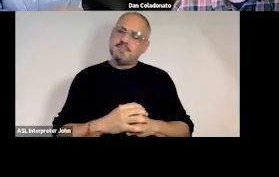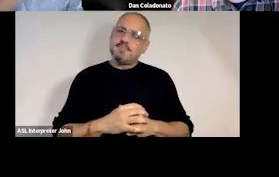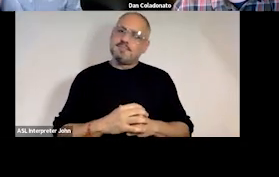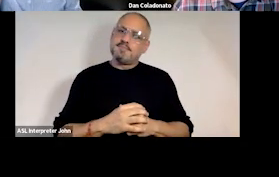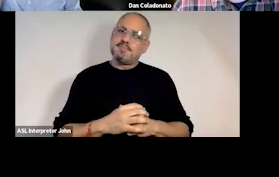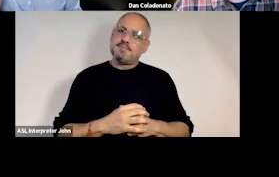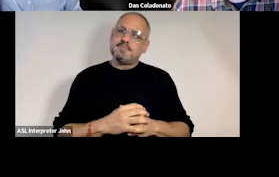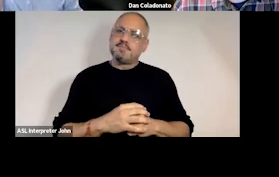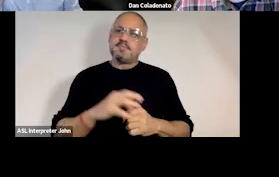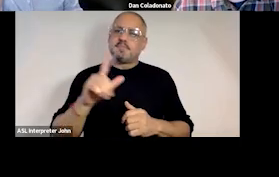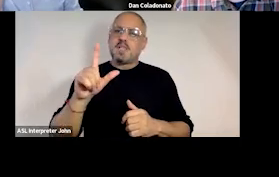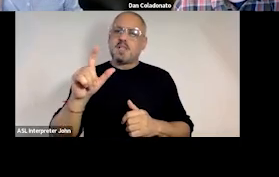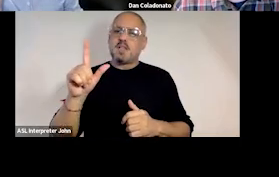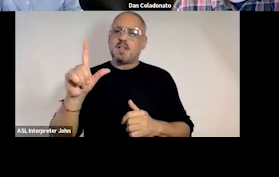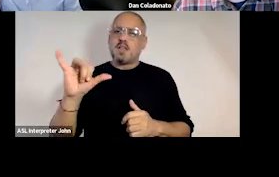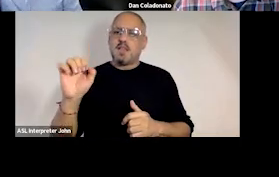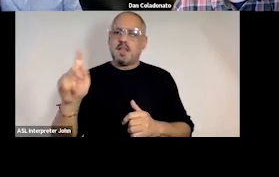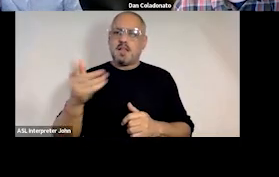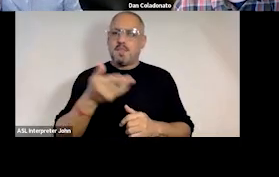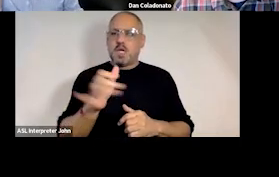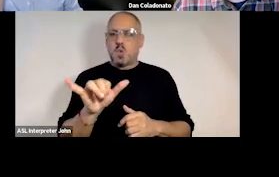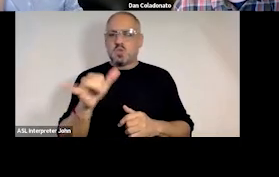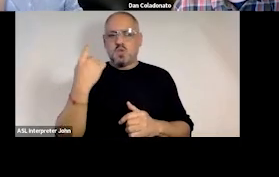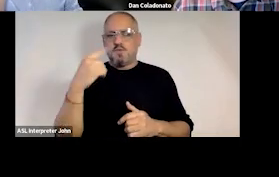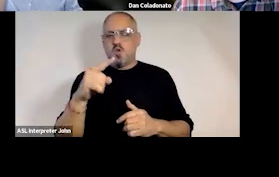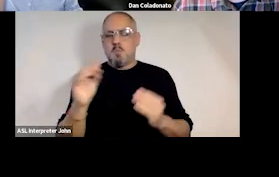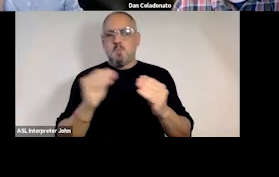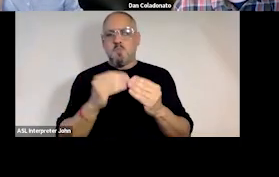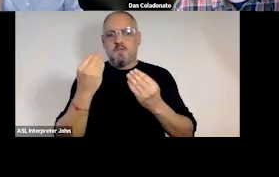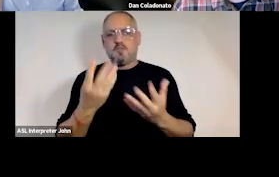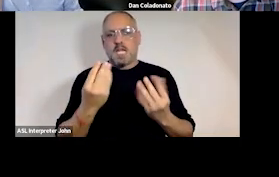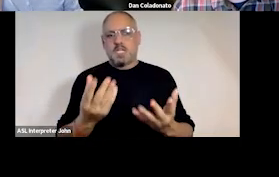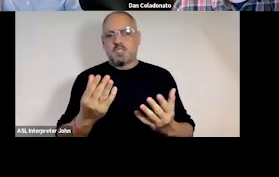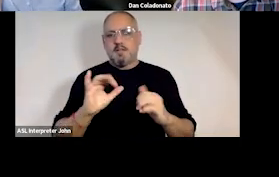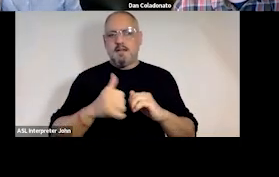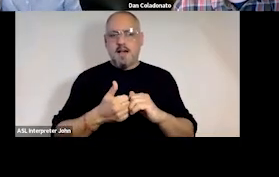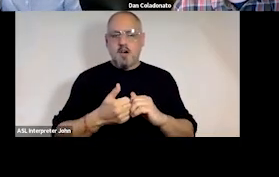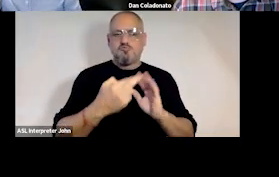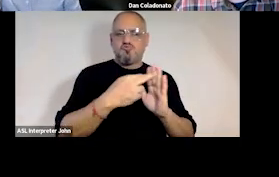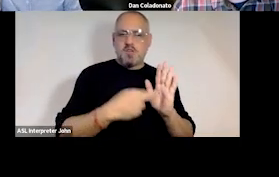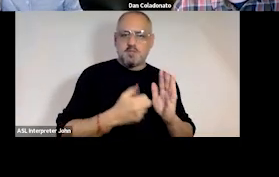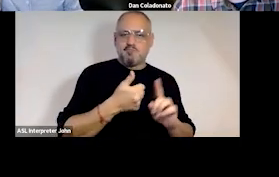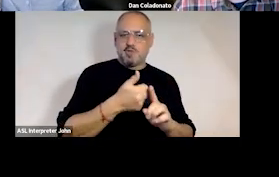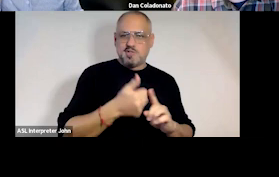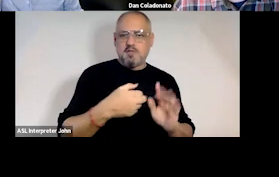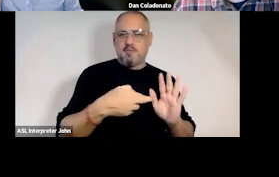There's some links on here on this slide about more information about how to get registered as a representative